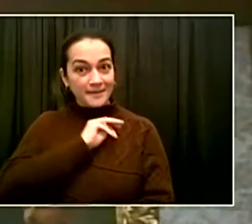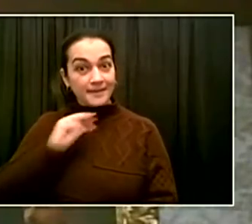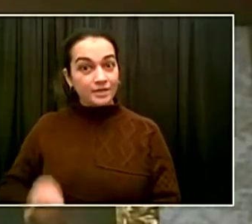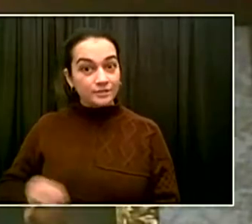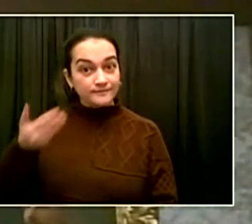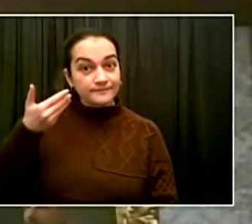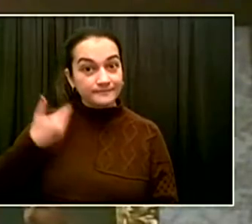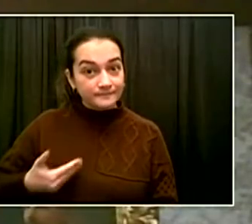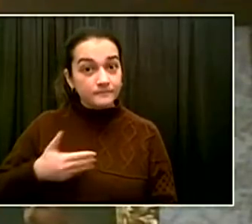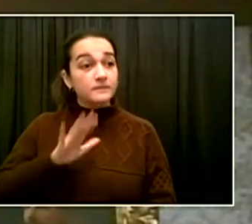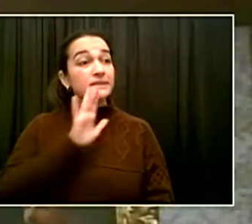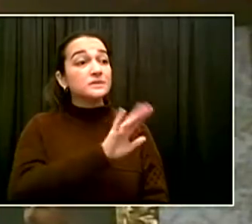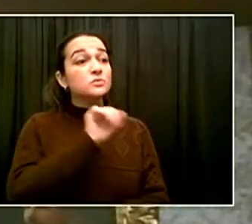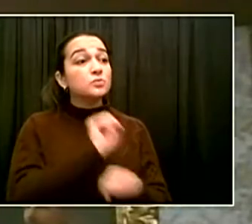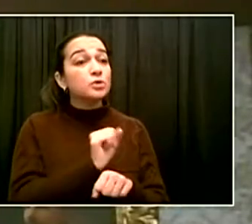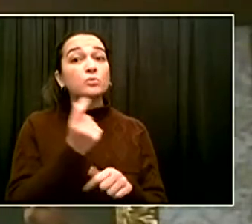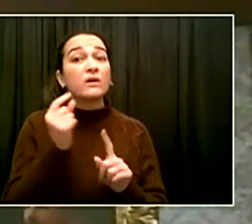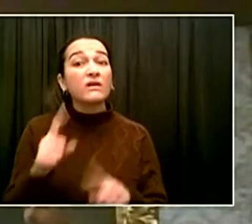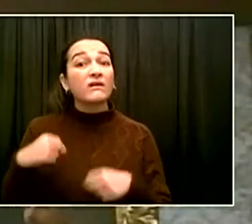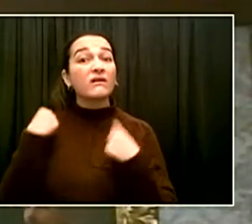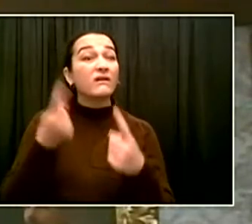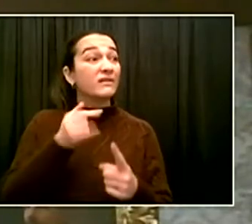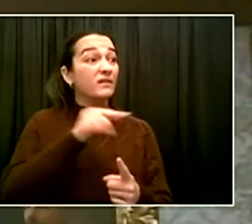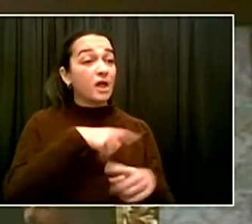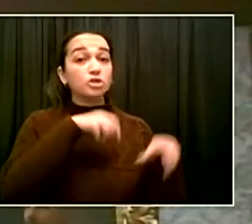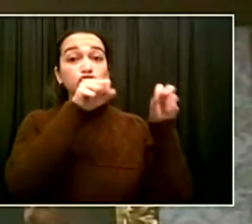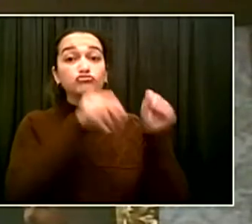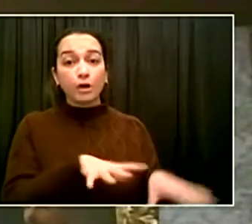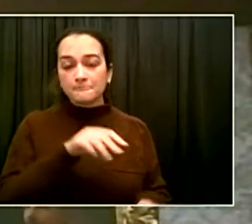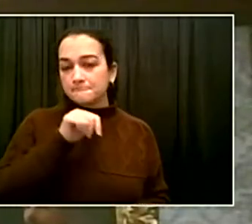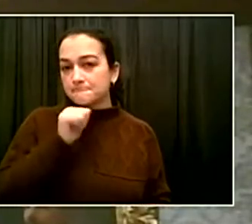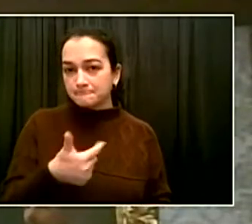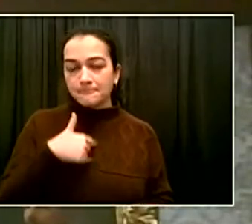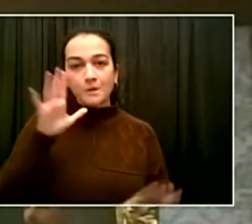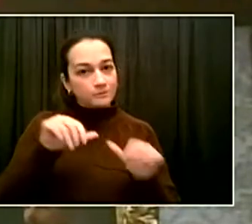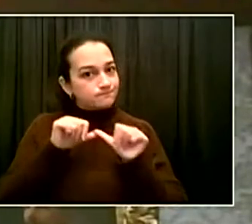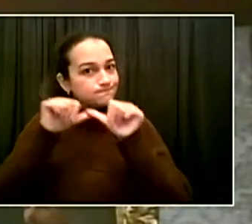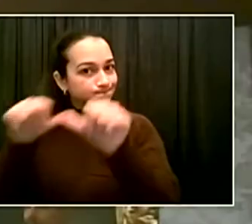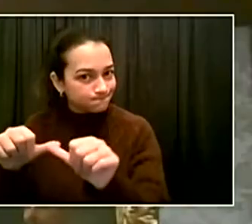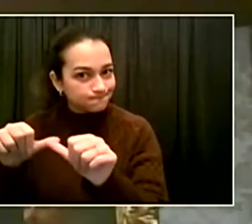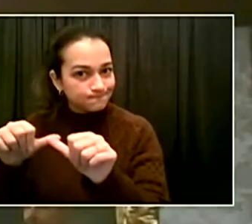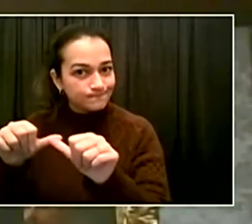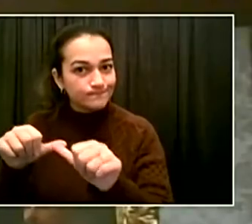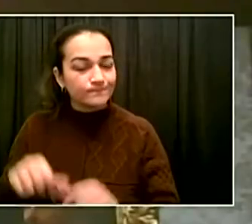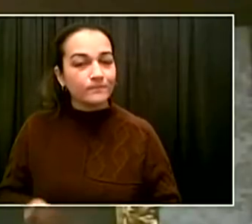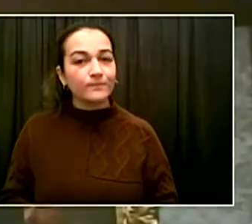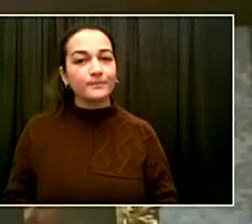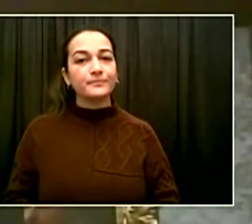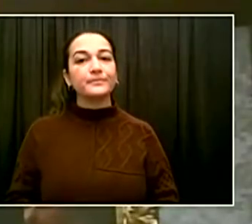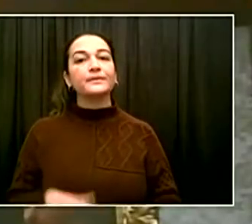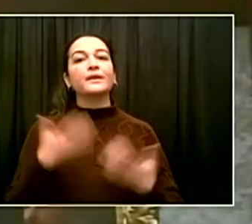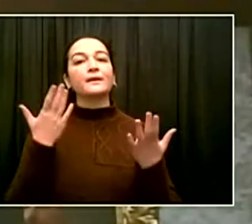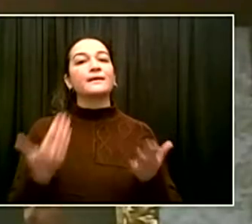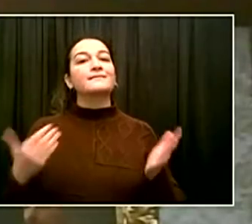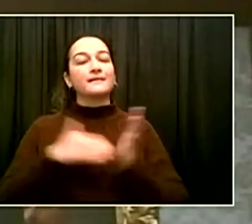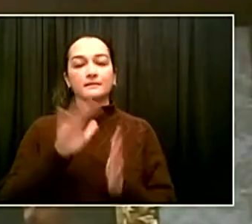BETWEEN HIS ADMINISTRATION AND MINE WHEN THE NEW YEAR BEGINS SO THAT THERE IS NO CONFUSION ON GAP IN OUR COVID RESPONSE WHEN I TAKE OFFICE, JANUARY